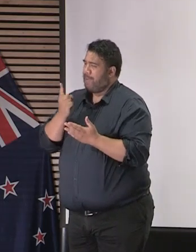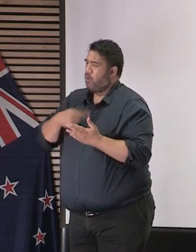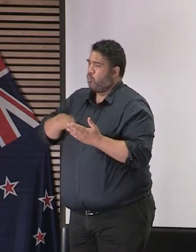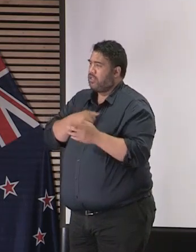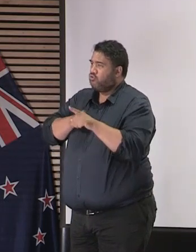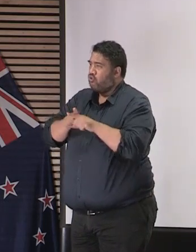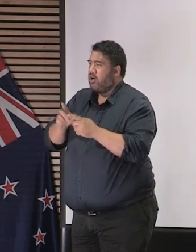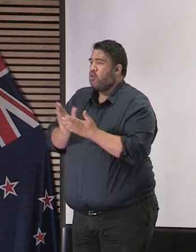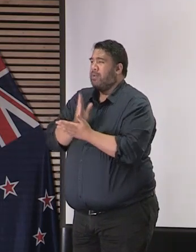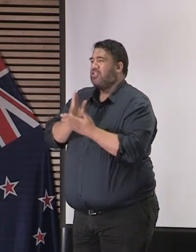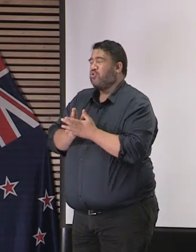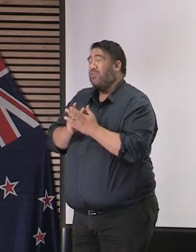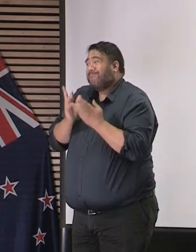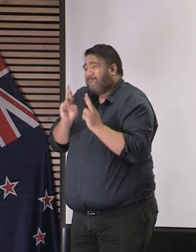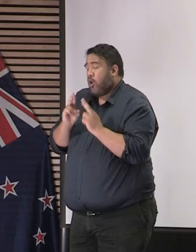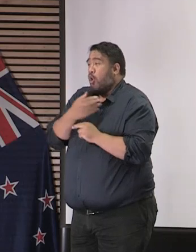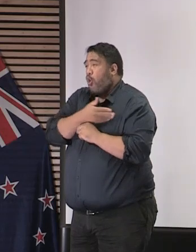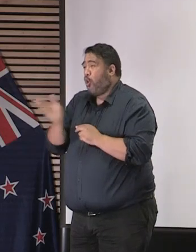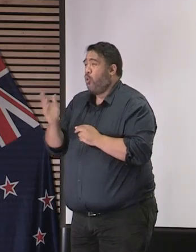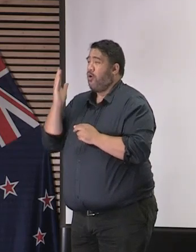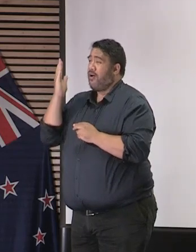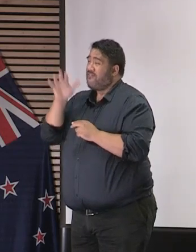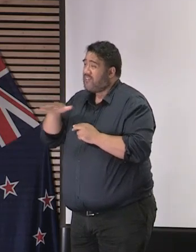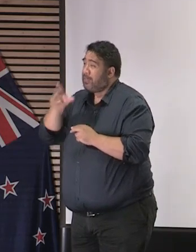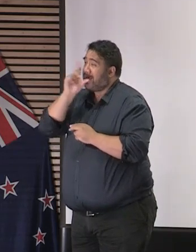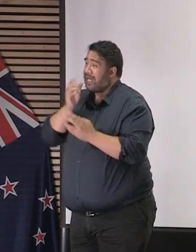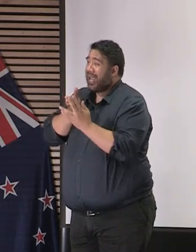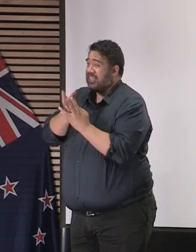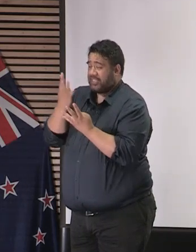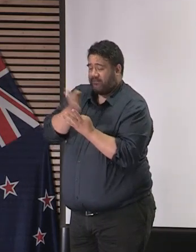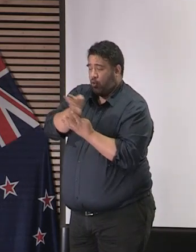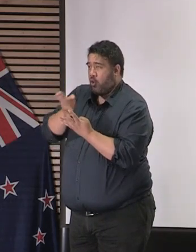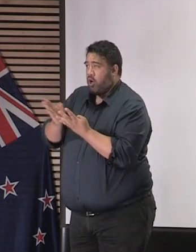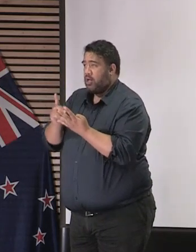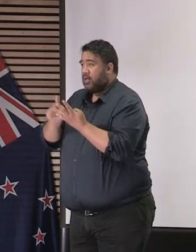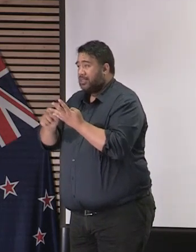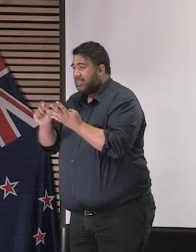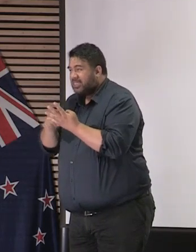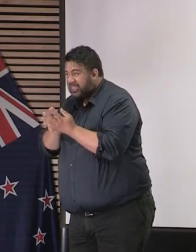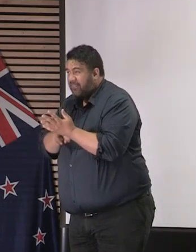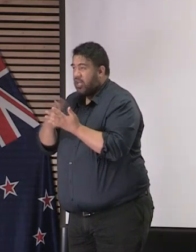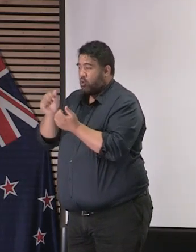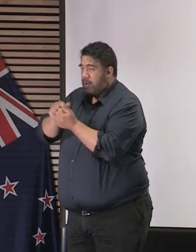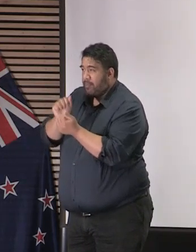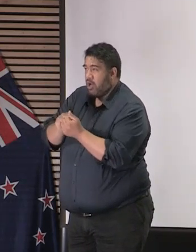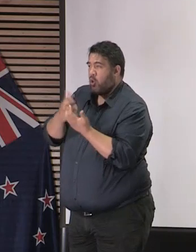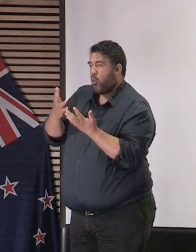back out of schools, I can't give you a final total. As I said, our goal is to make sure that all families have at